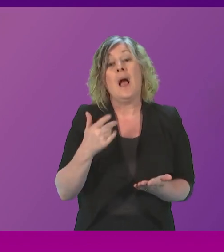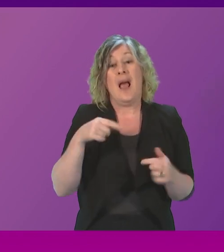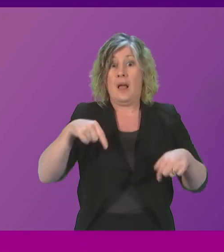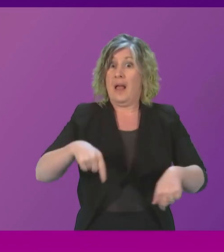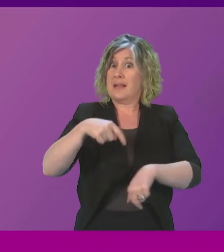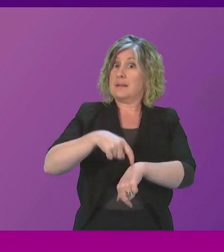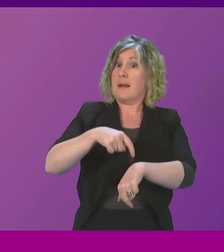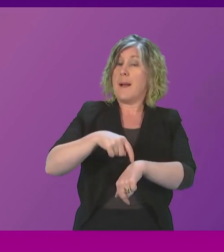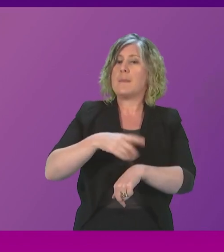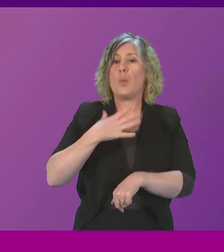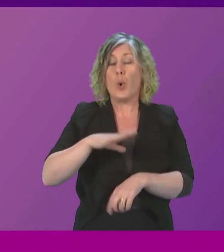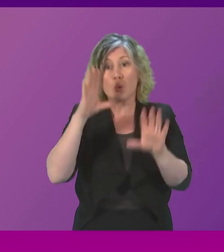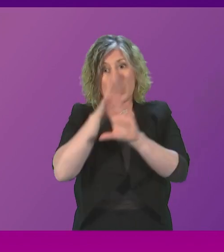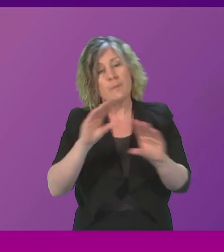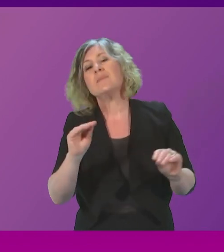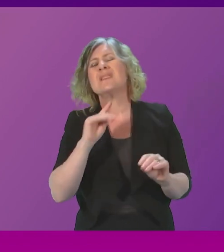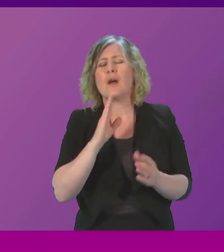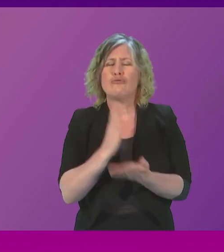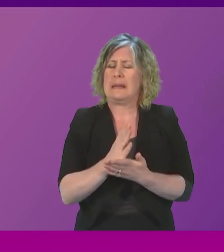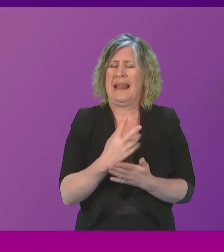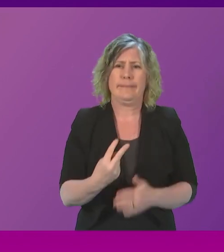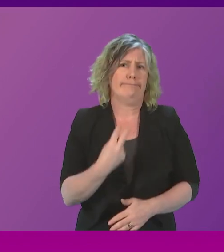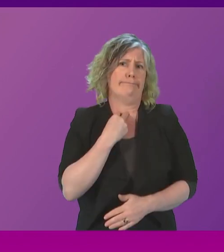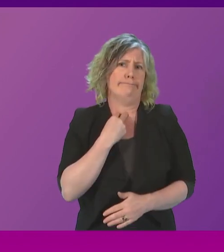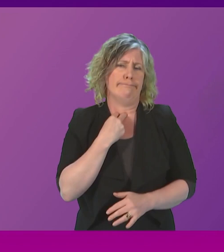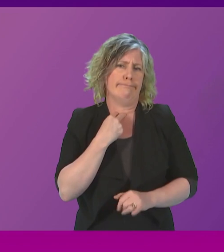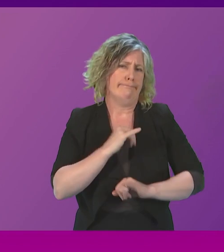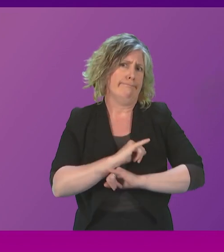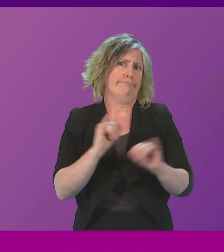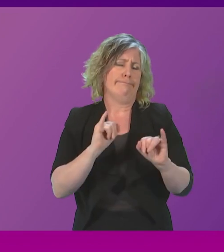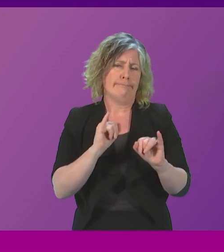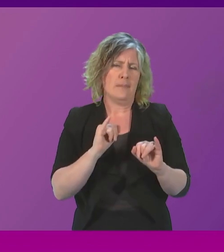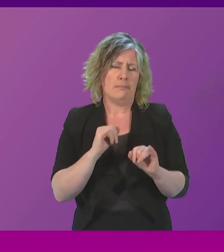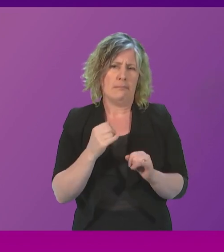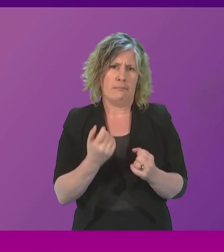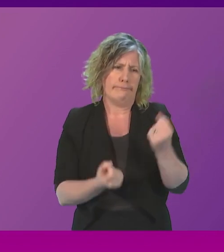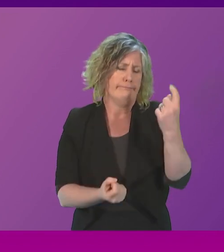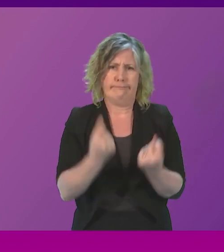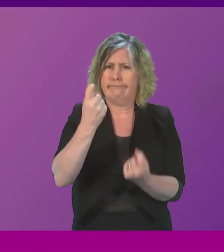Colleagues, I deeply regret that, due to the completely unacceptable interruptions that